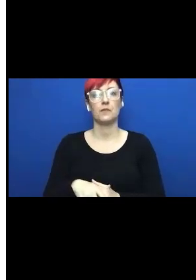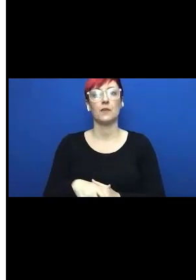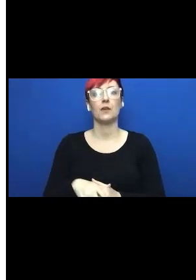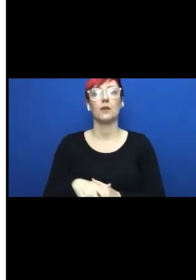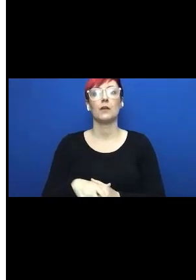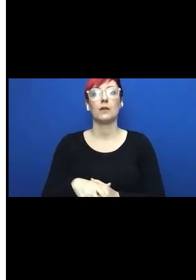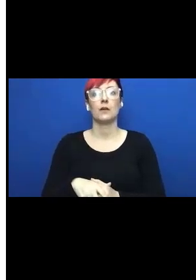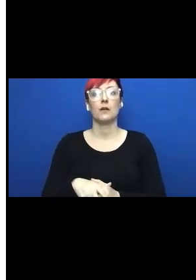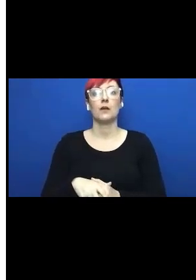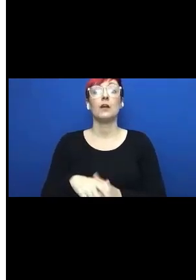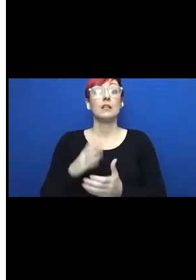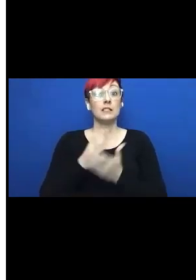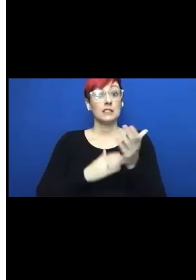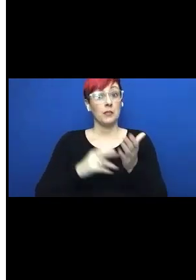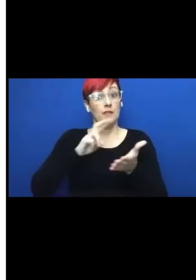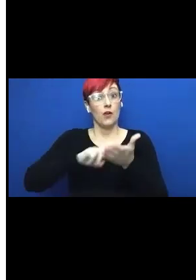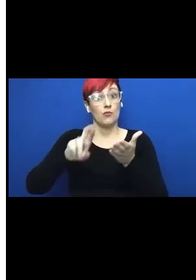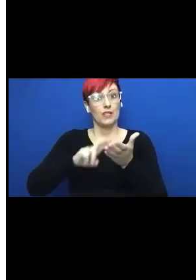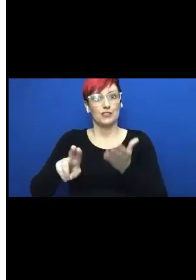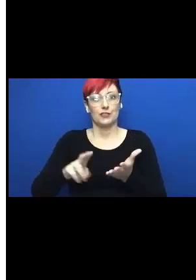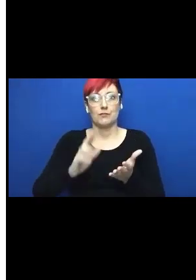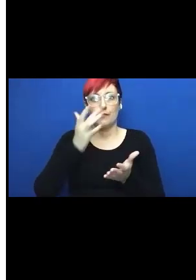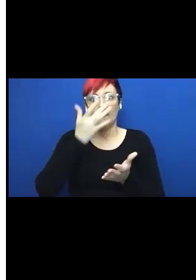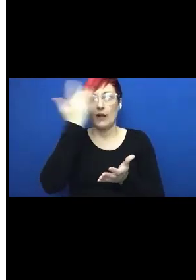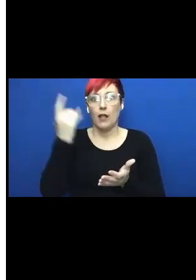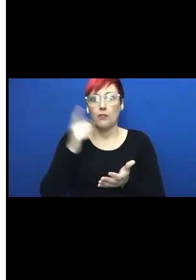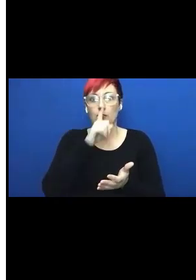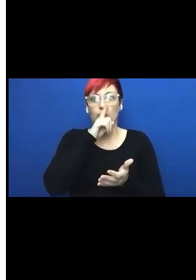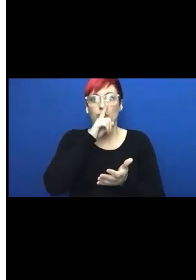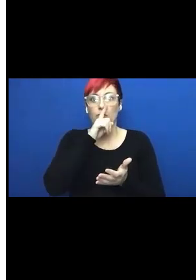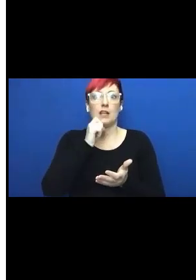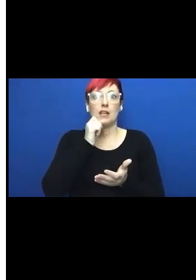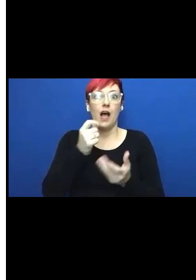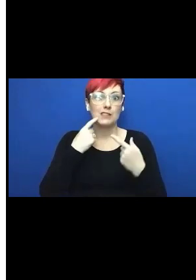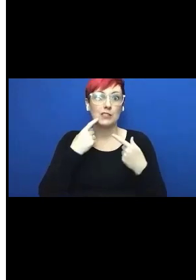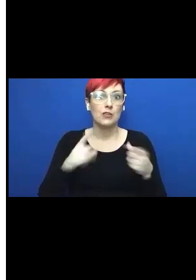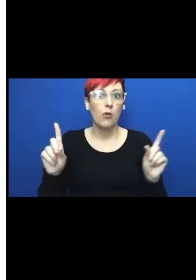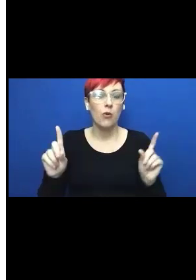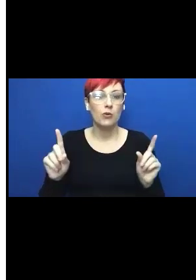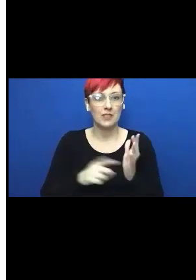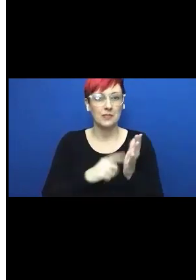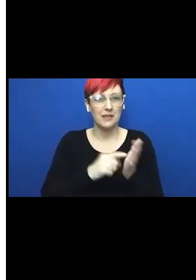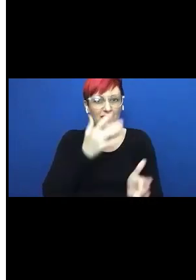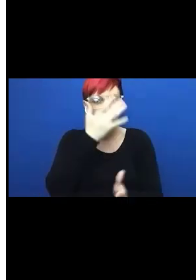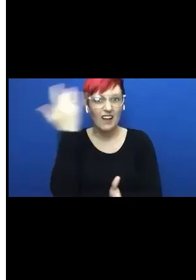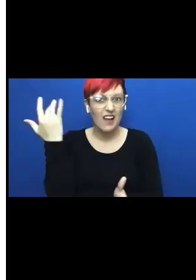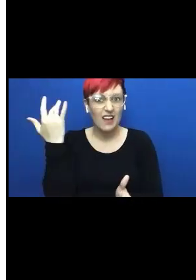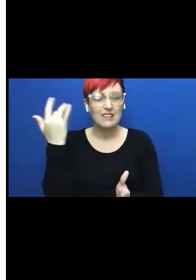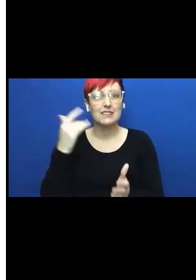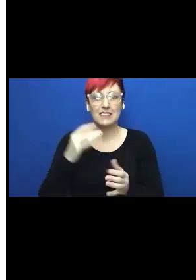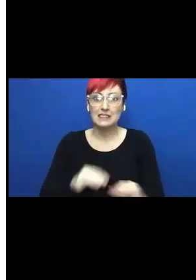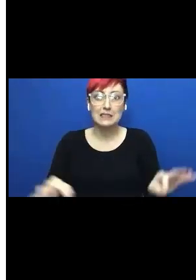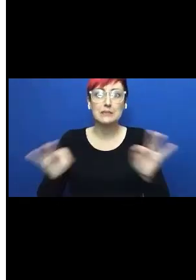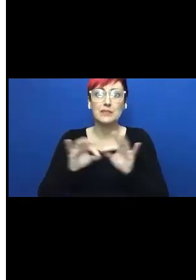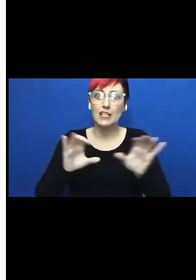by some of our researchers to disclose openly the substantial activities that they're involved in,